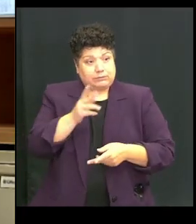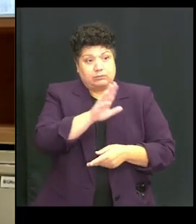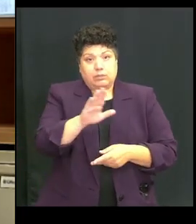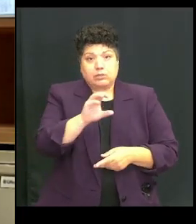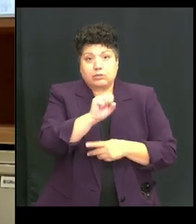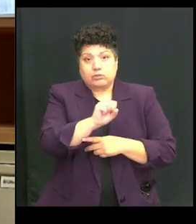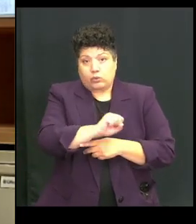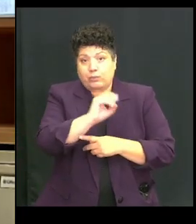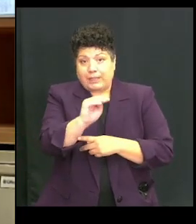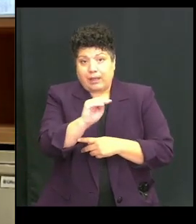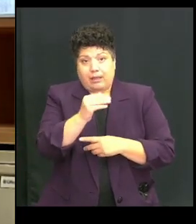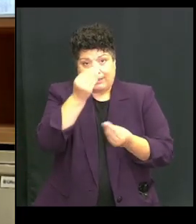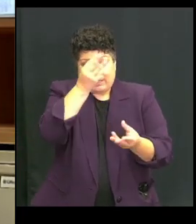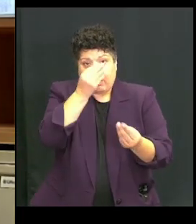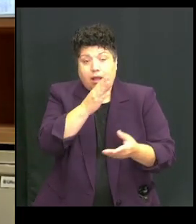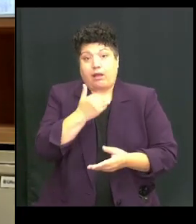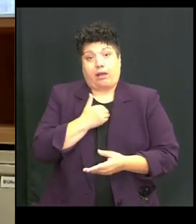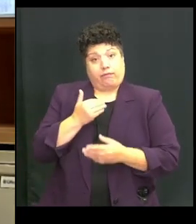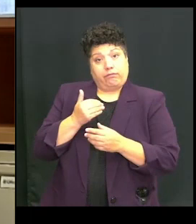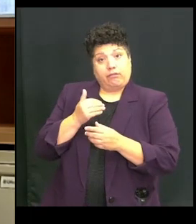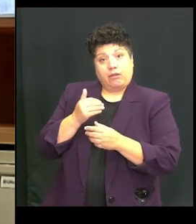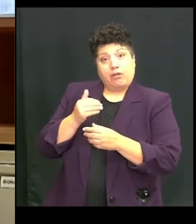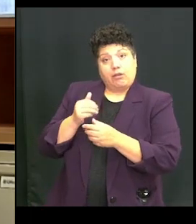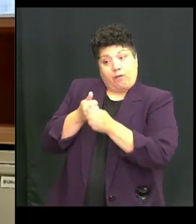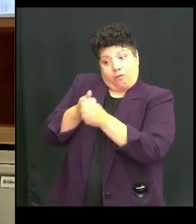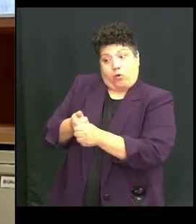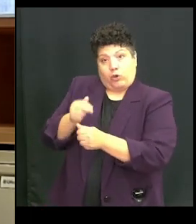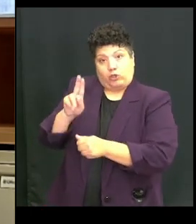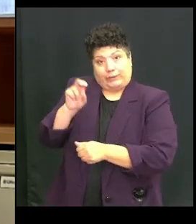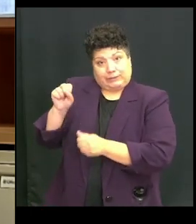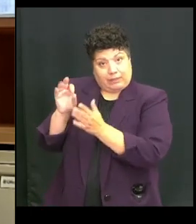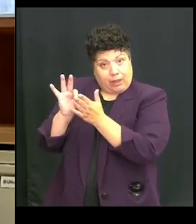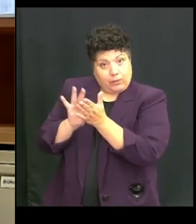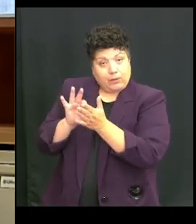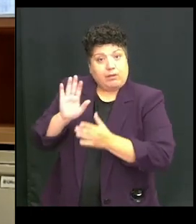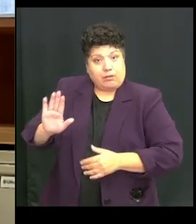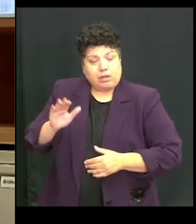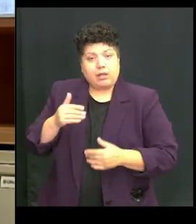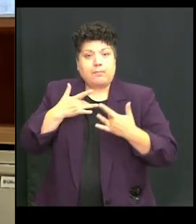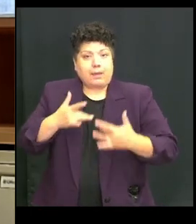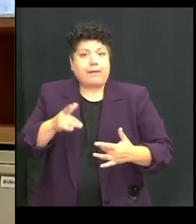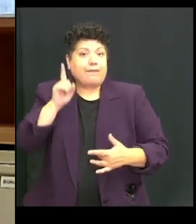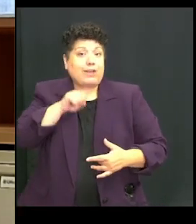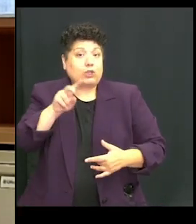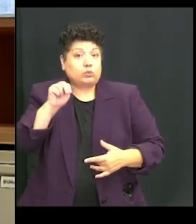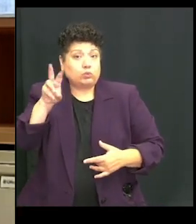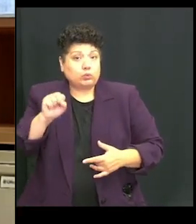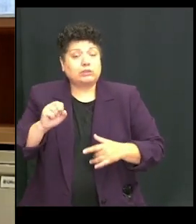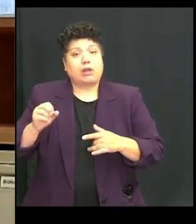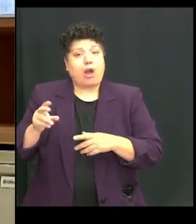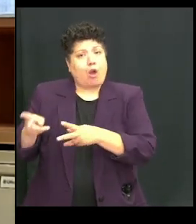So those that follow more US accounts are more likely to share fake news on social media spaces.